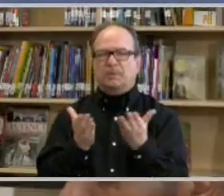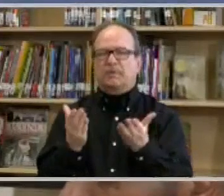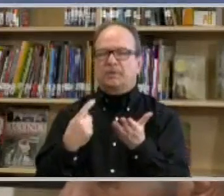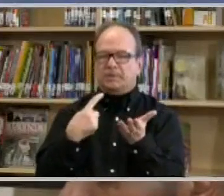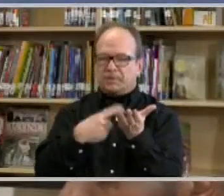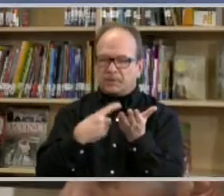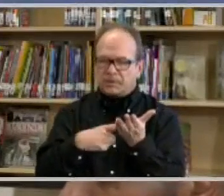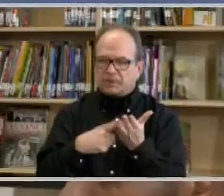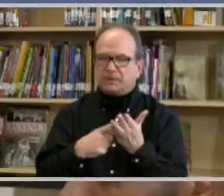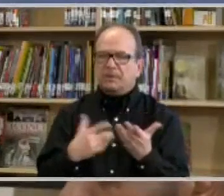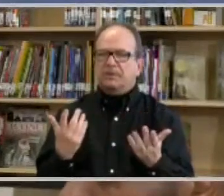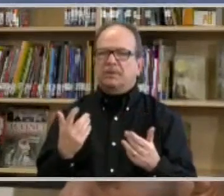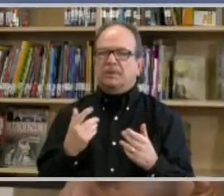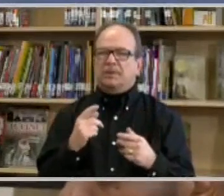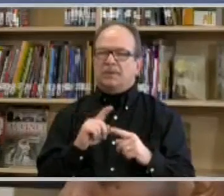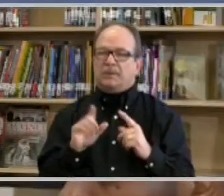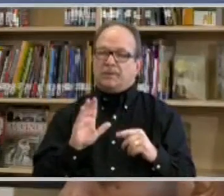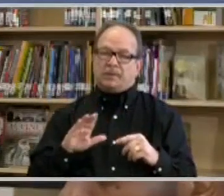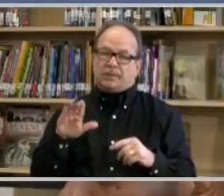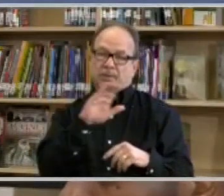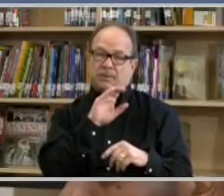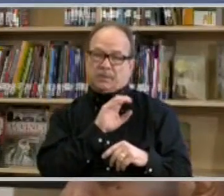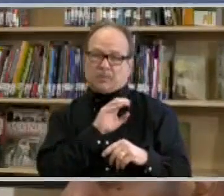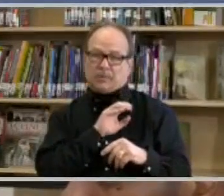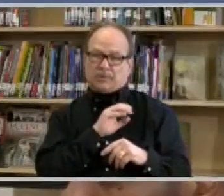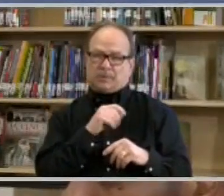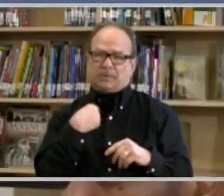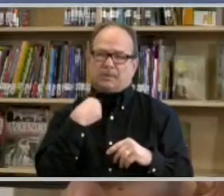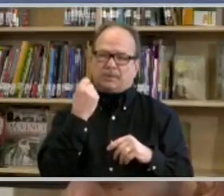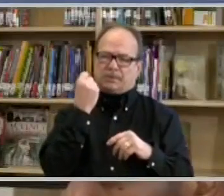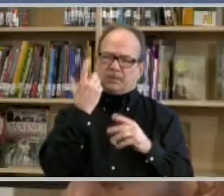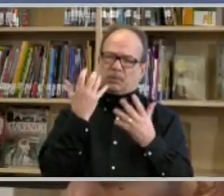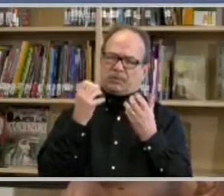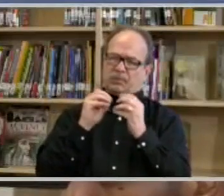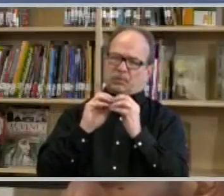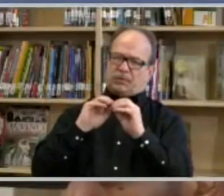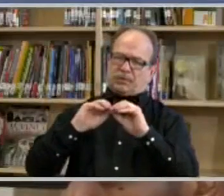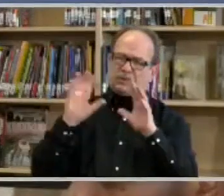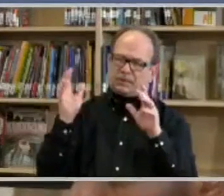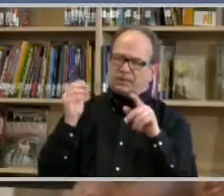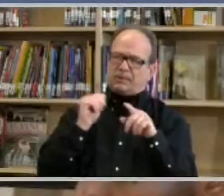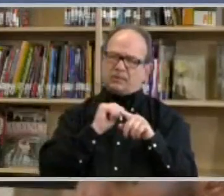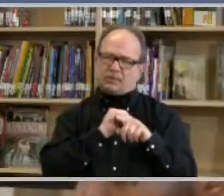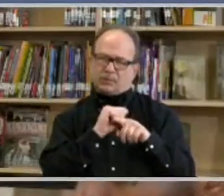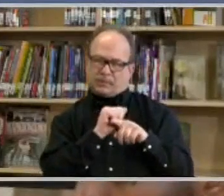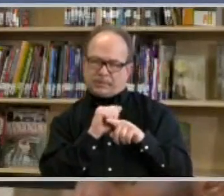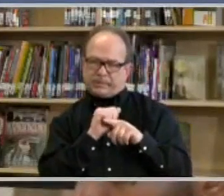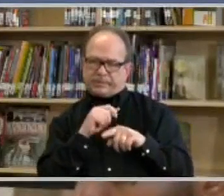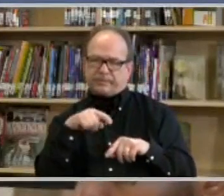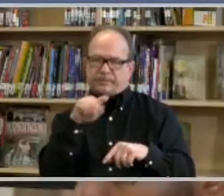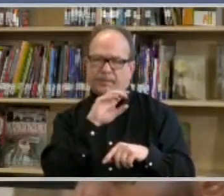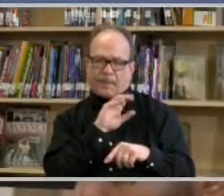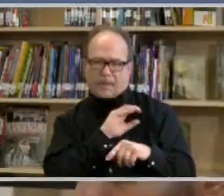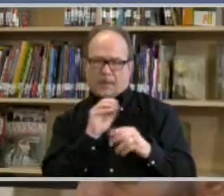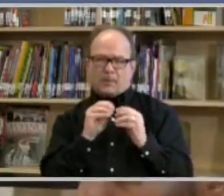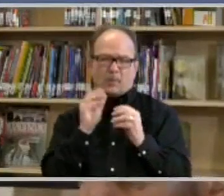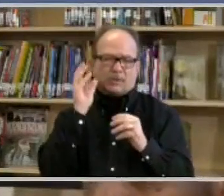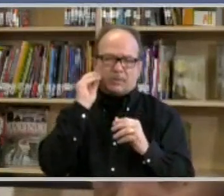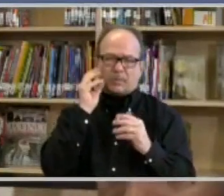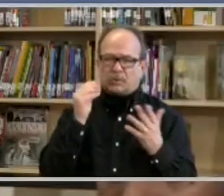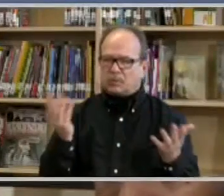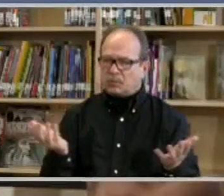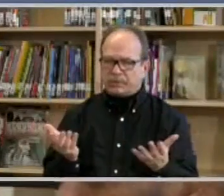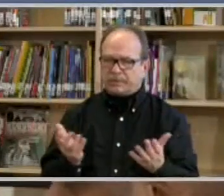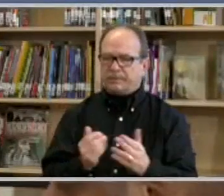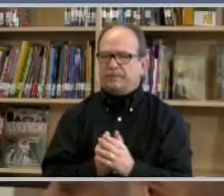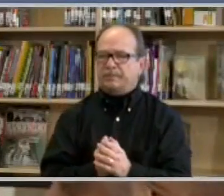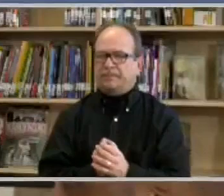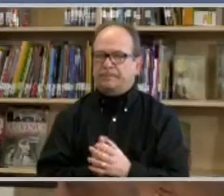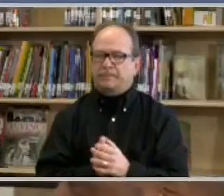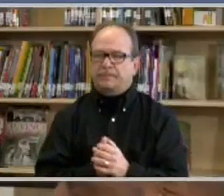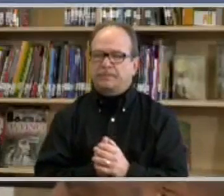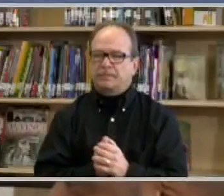SEMINARS THERE, DISCUSSIONS